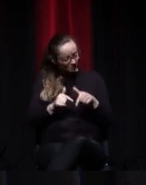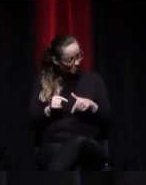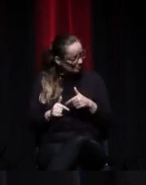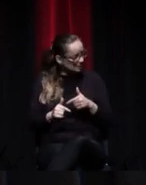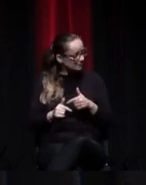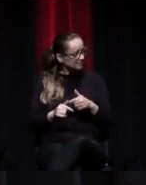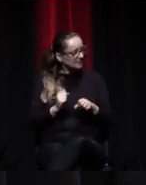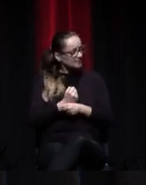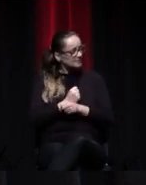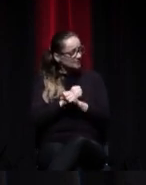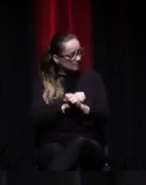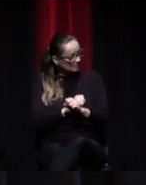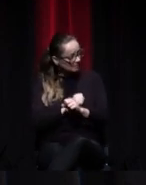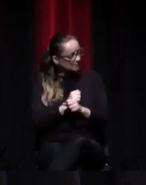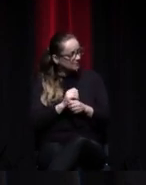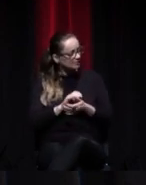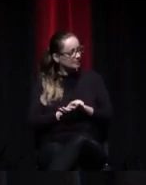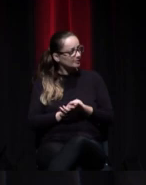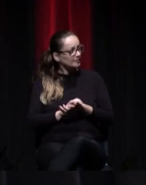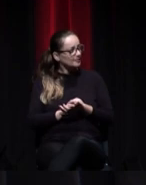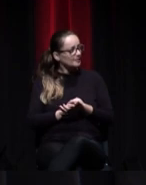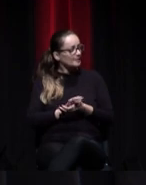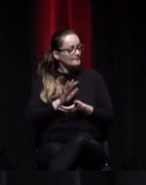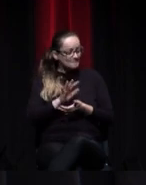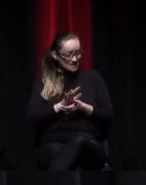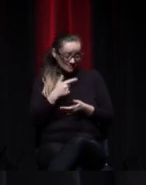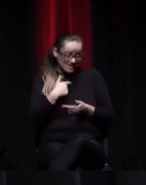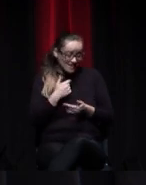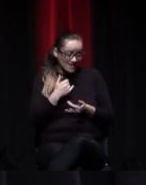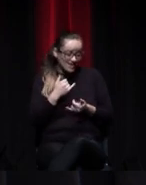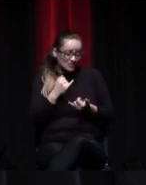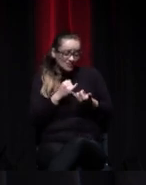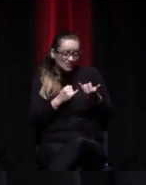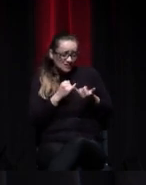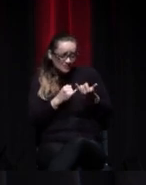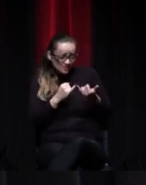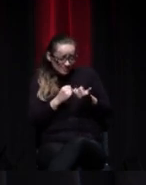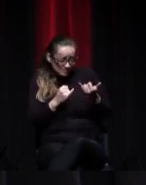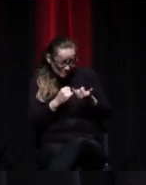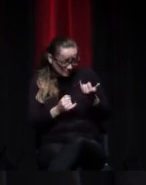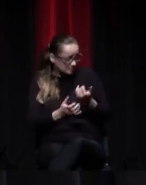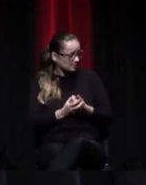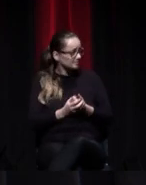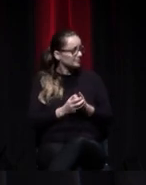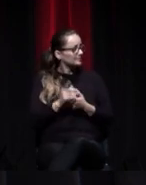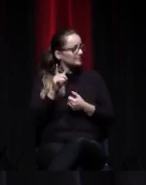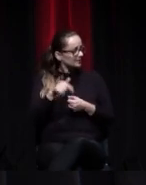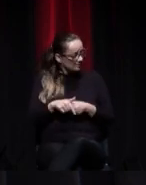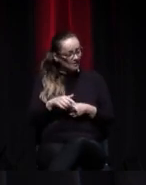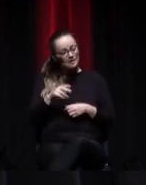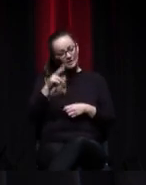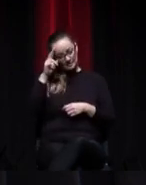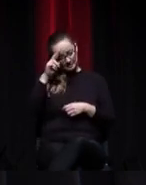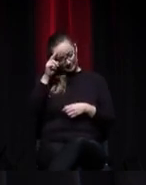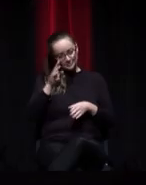that is slavocrat, but disguised as very intellectual people, which is the history of Facebook.